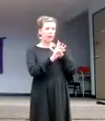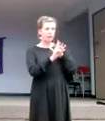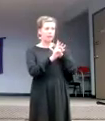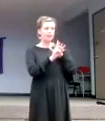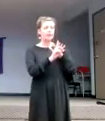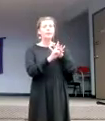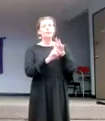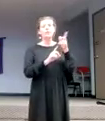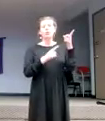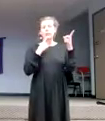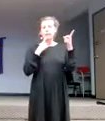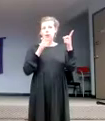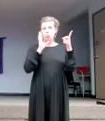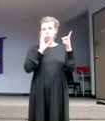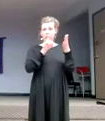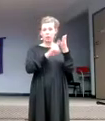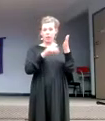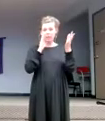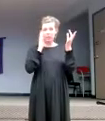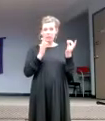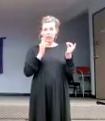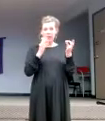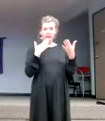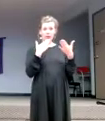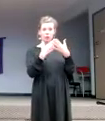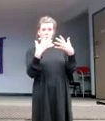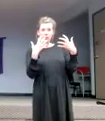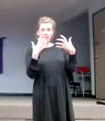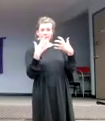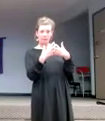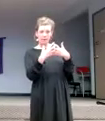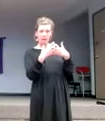The question was, are you checking to determine or ensure that the panel, the electric panel